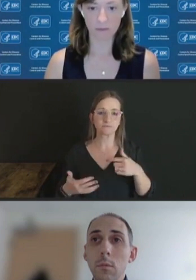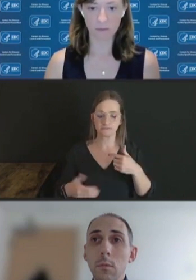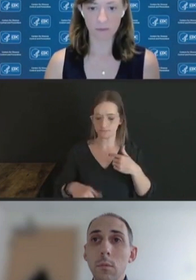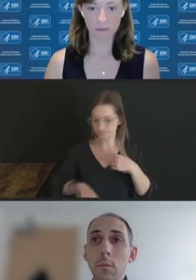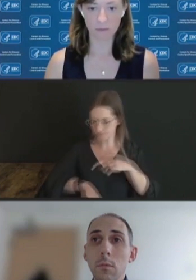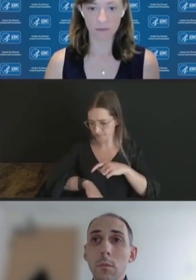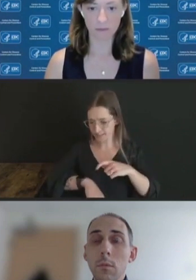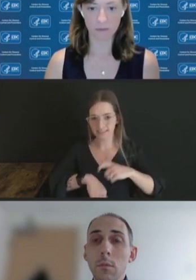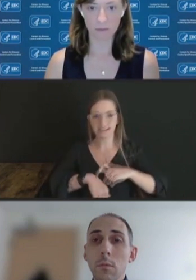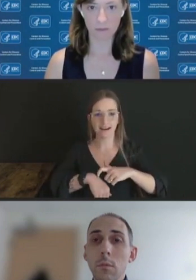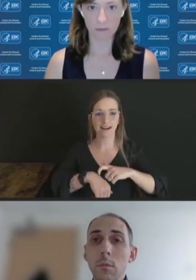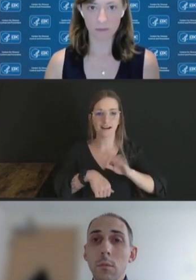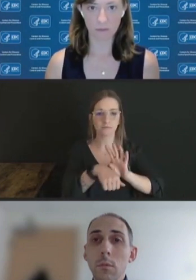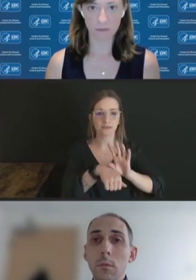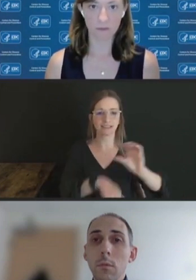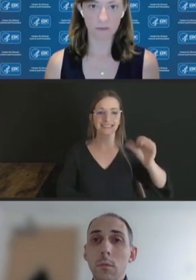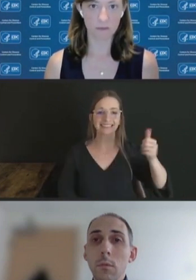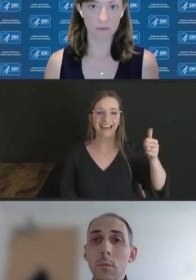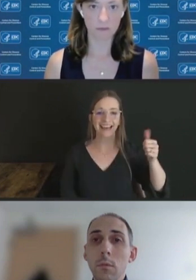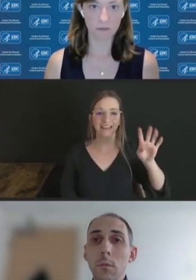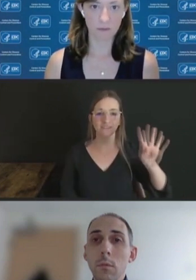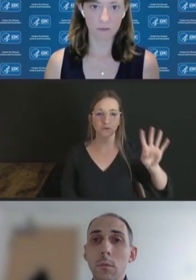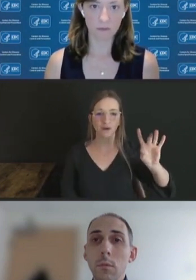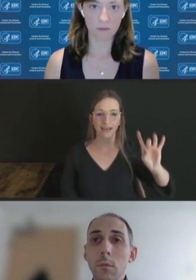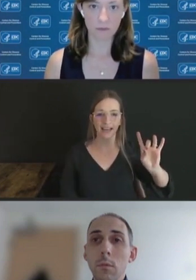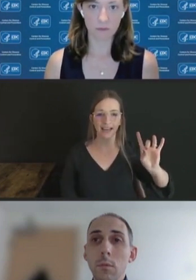We're going to break until 11:00 a.m., Eastern time.